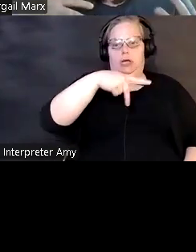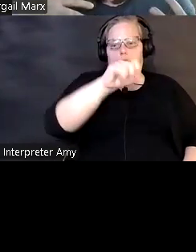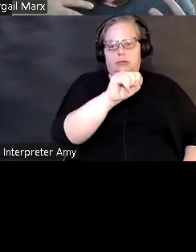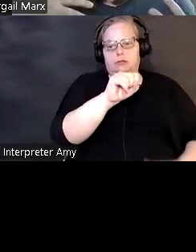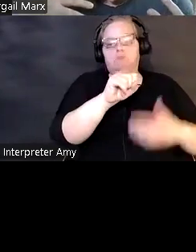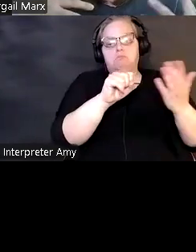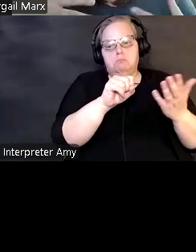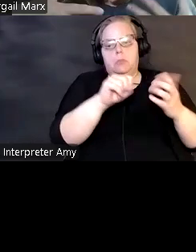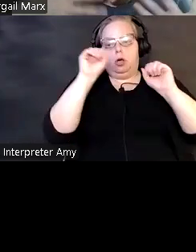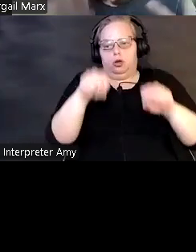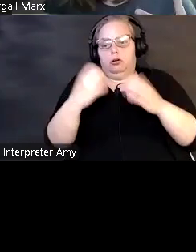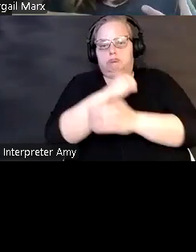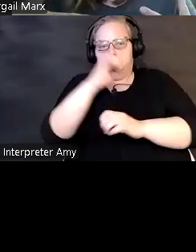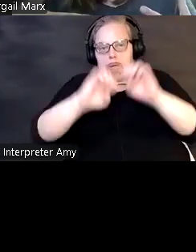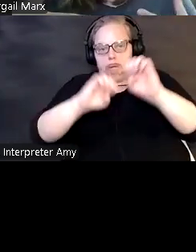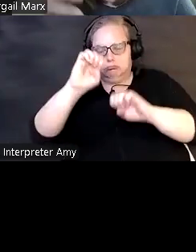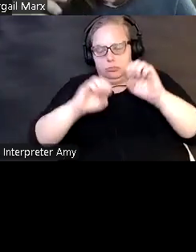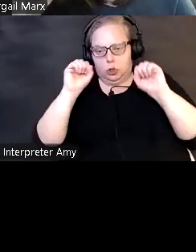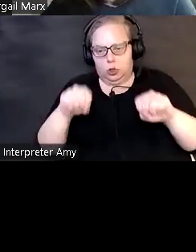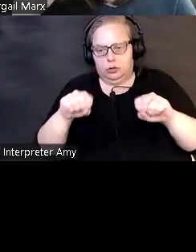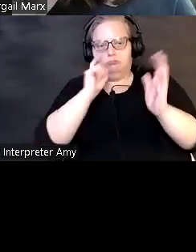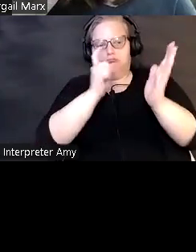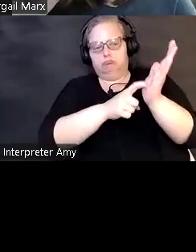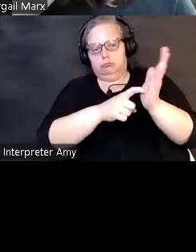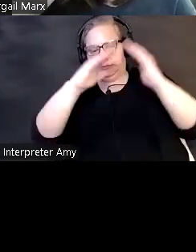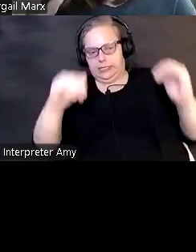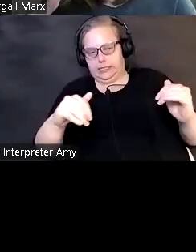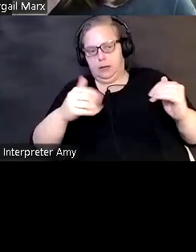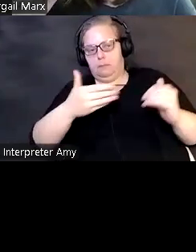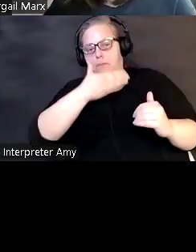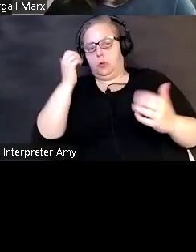evaluation and identify a system, but if you're going to go through insurance for